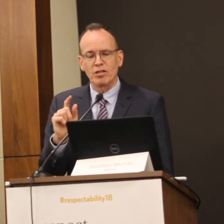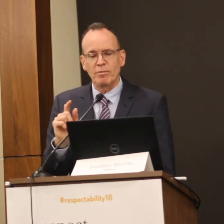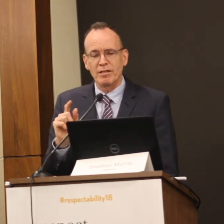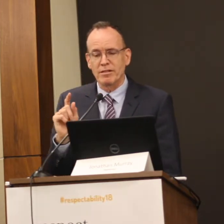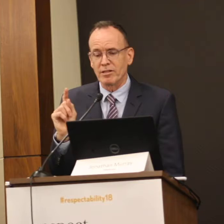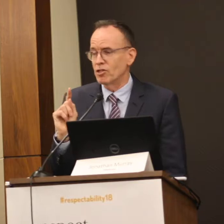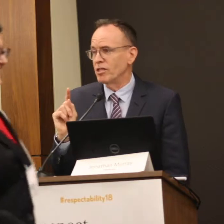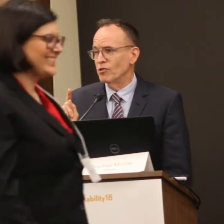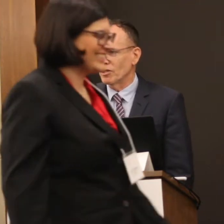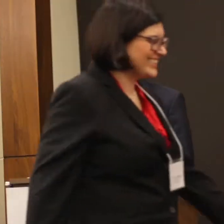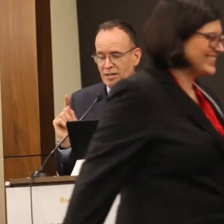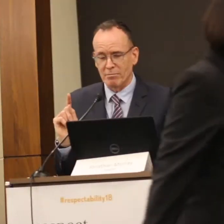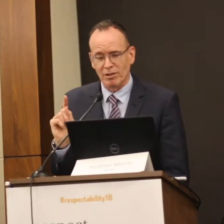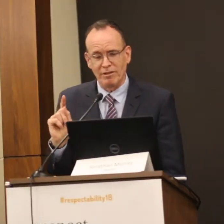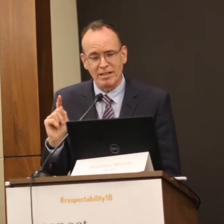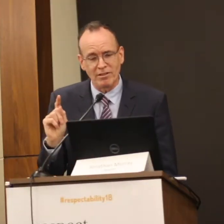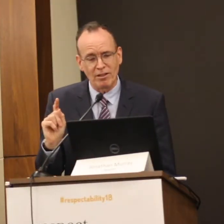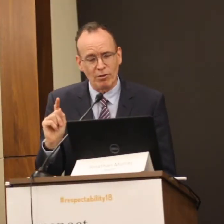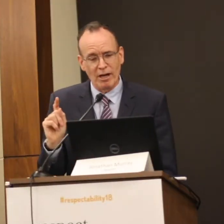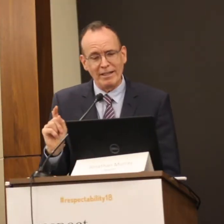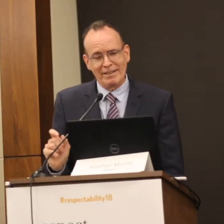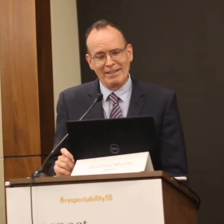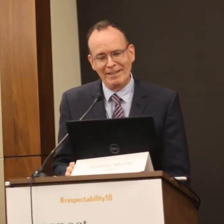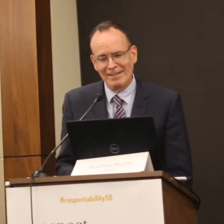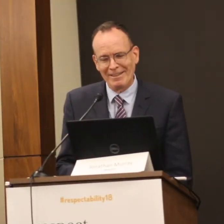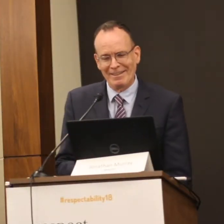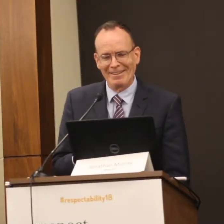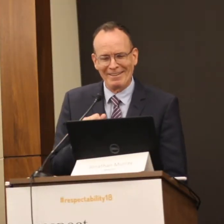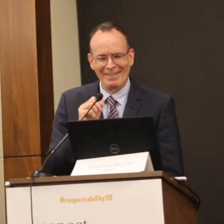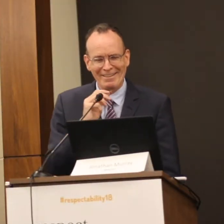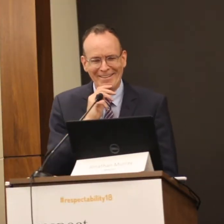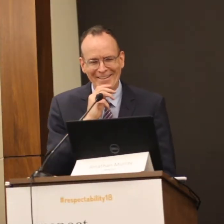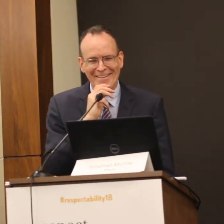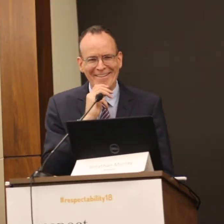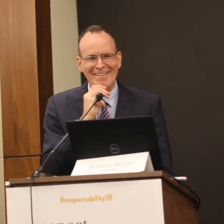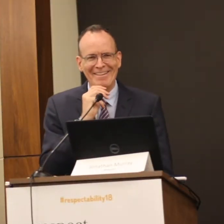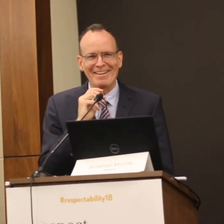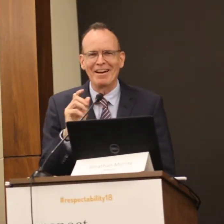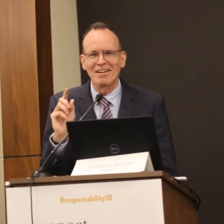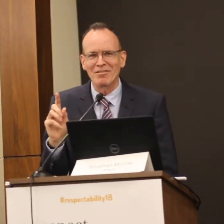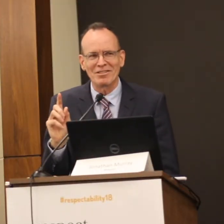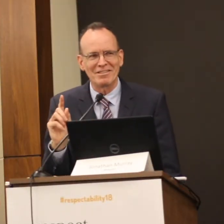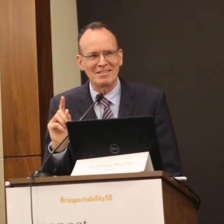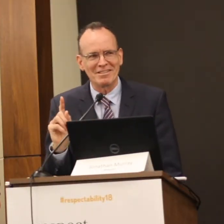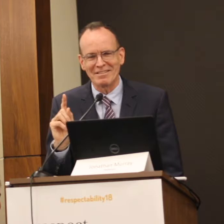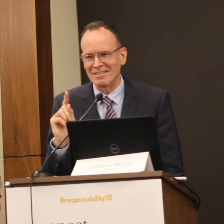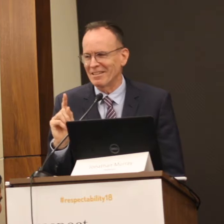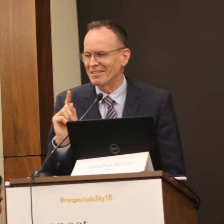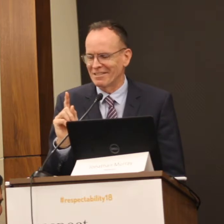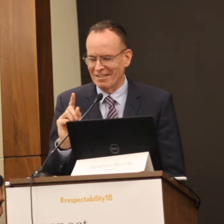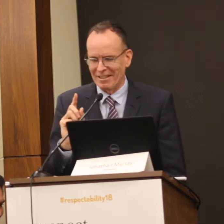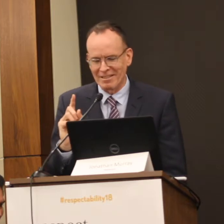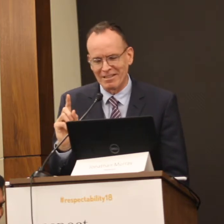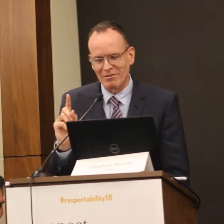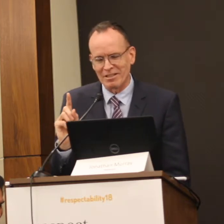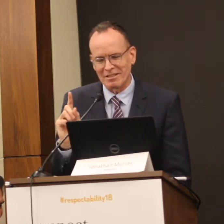push the button then she's responsible